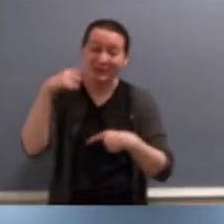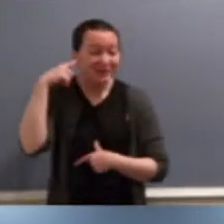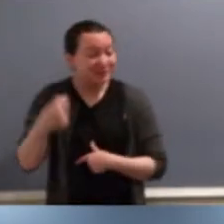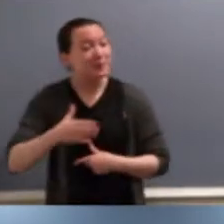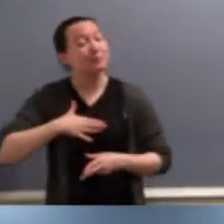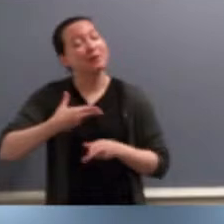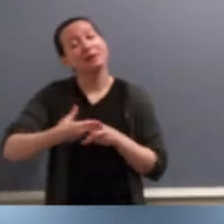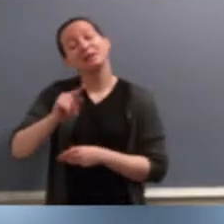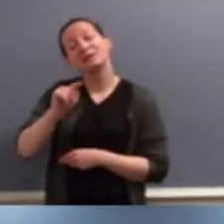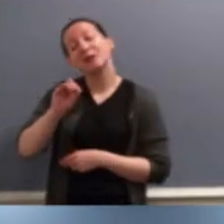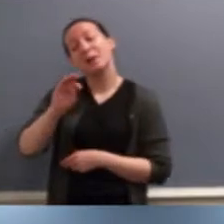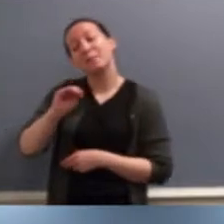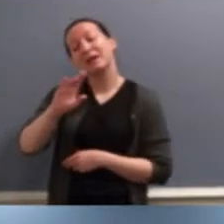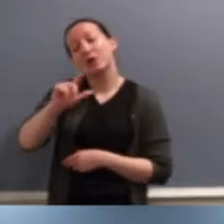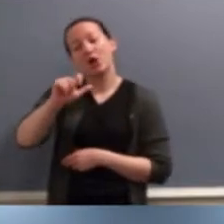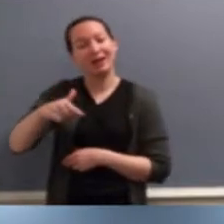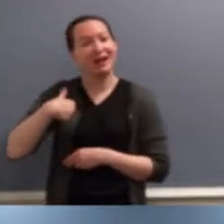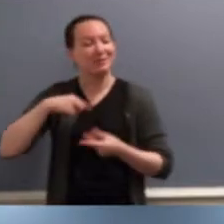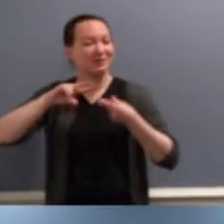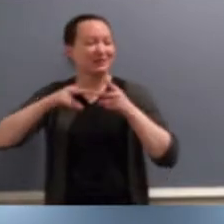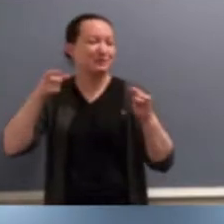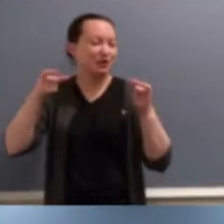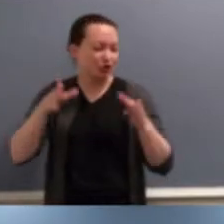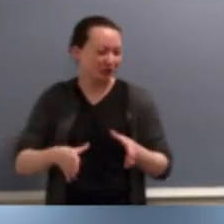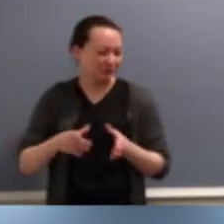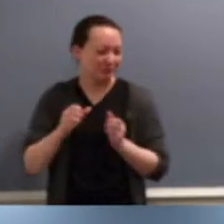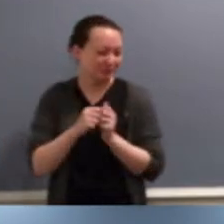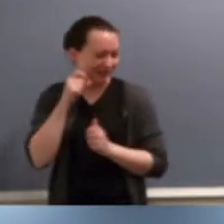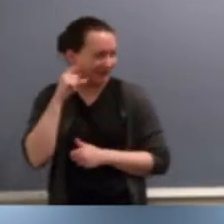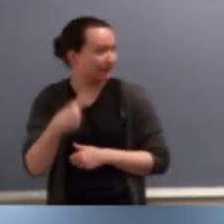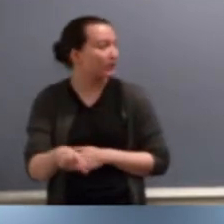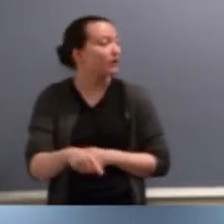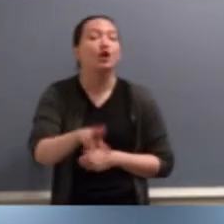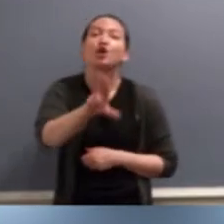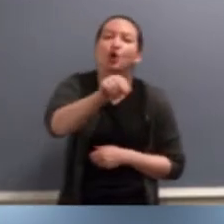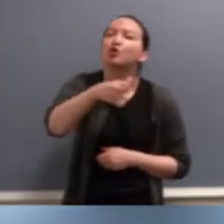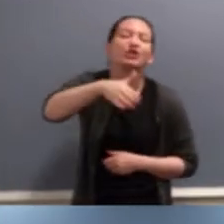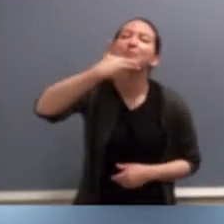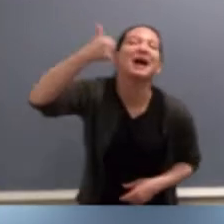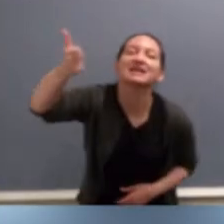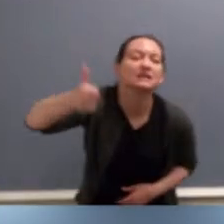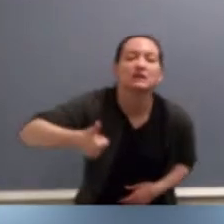is tom Carroll I'm the village manager with Silverton no you're the best village manager